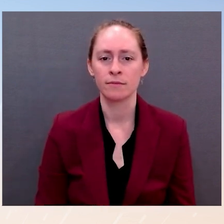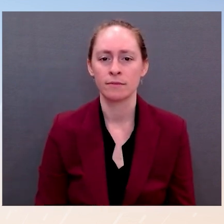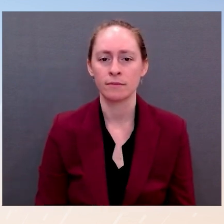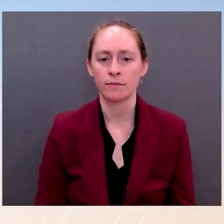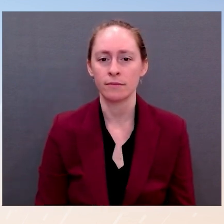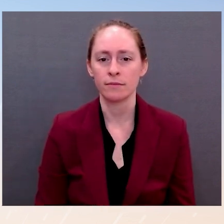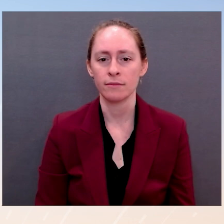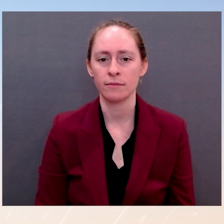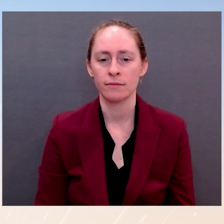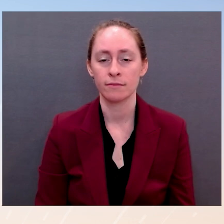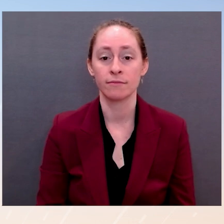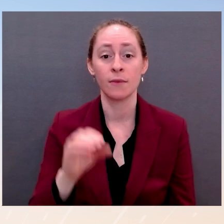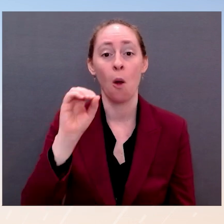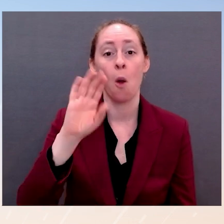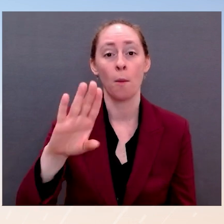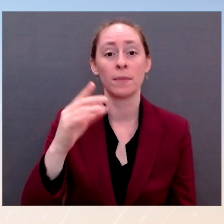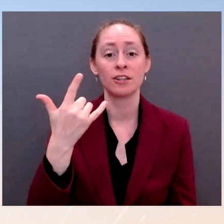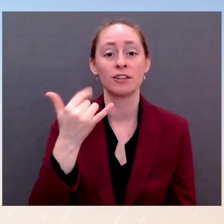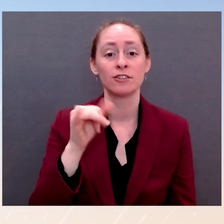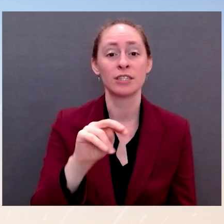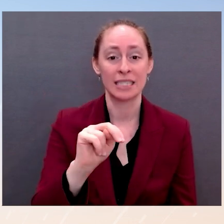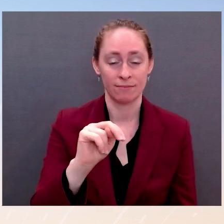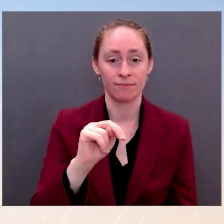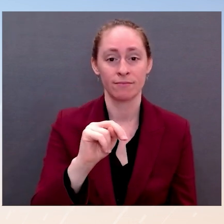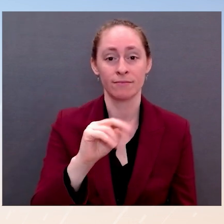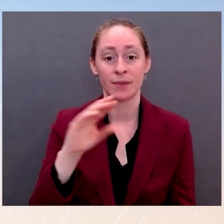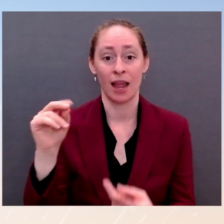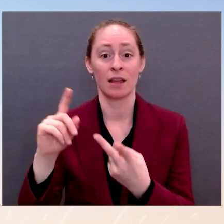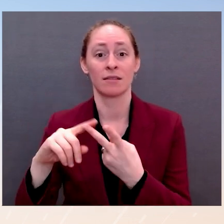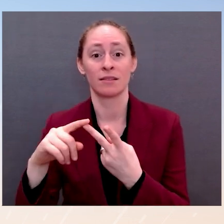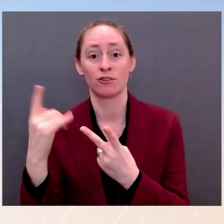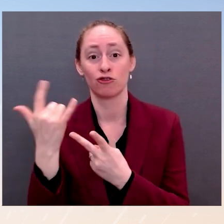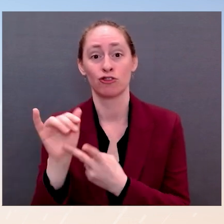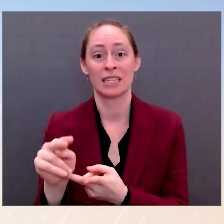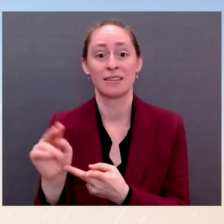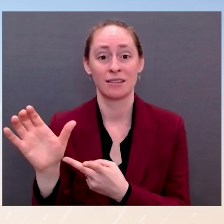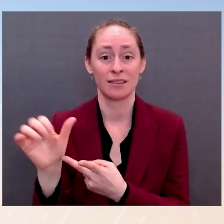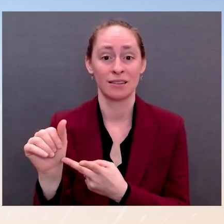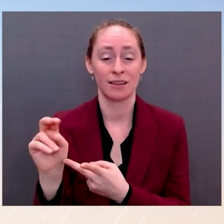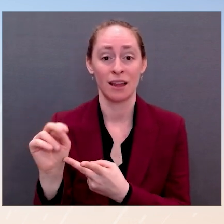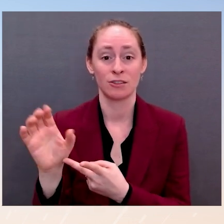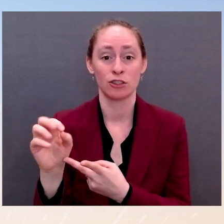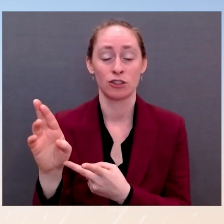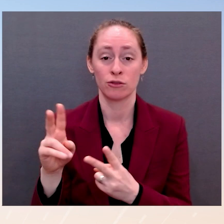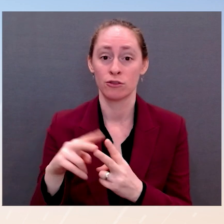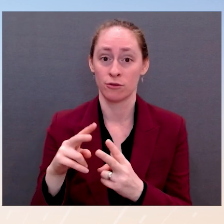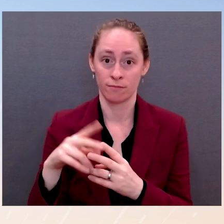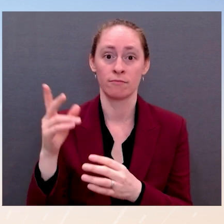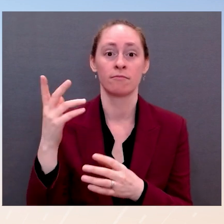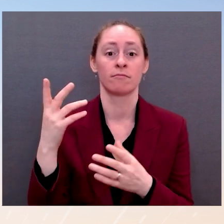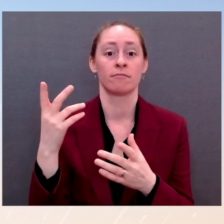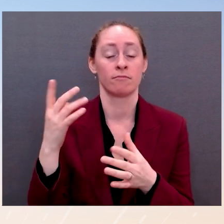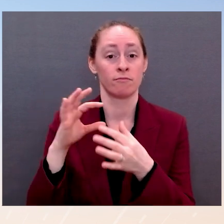in the in the setting of OB-GYN and guy and cancers, black women in this country suffer